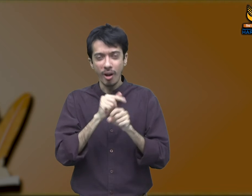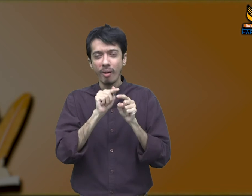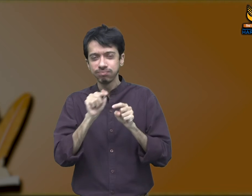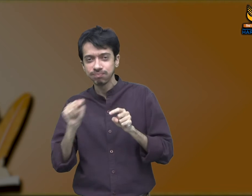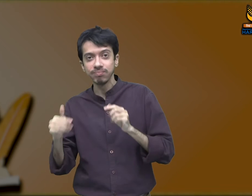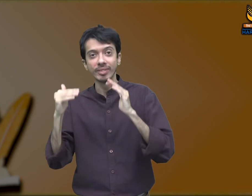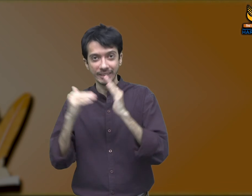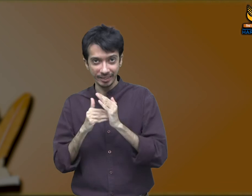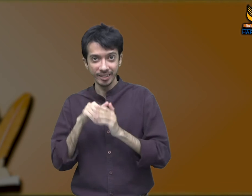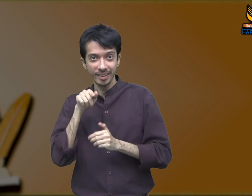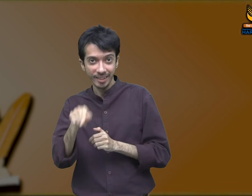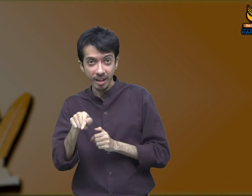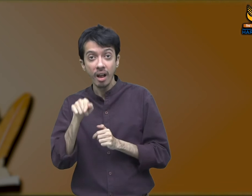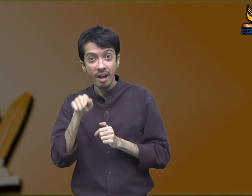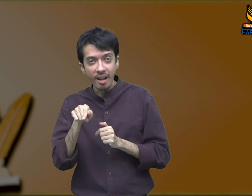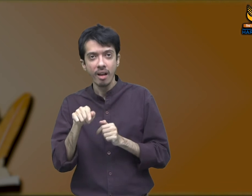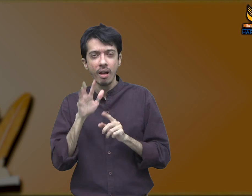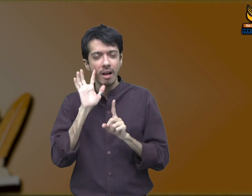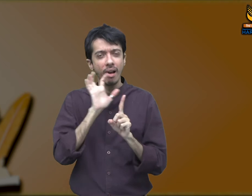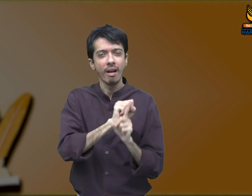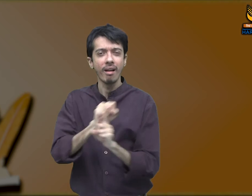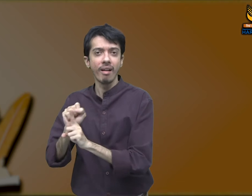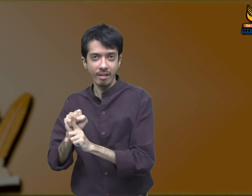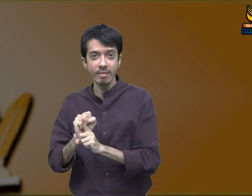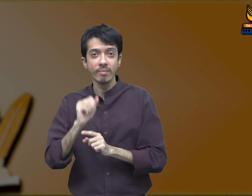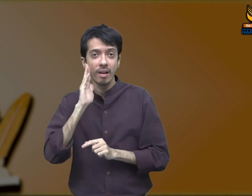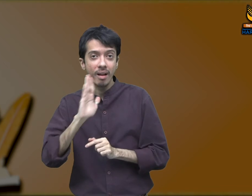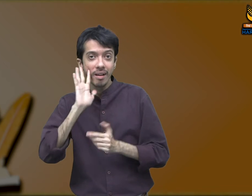produced by consonants within a sentence or phrase.